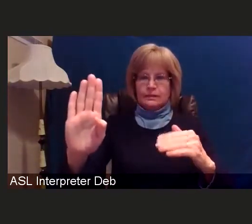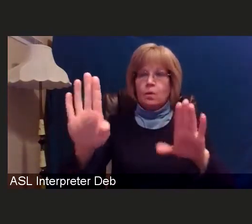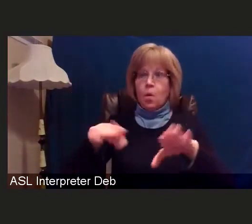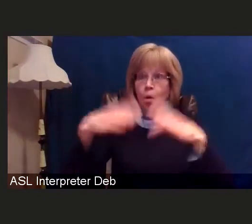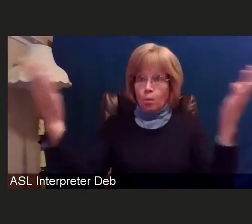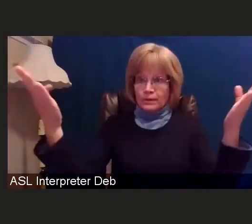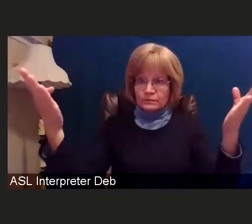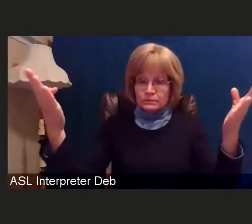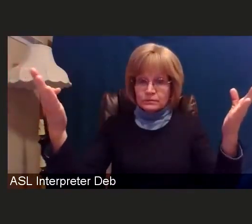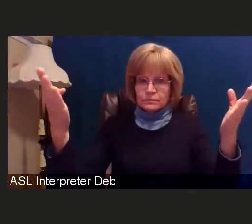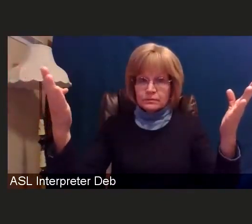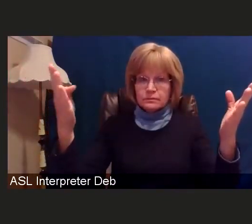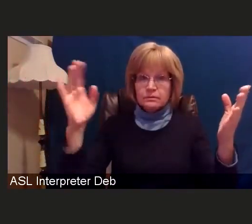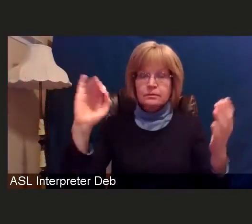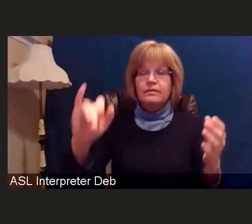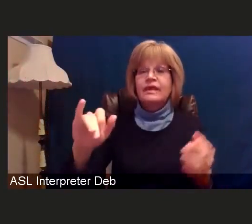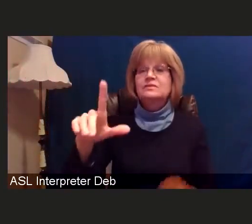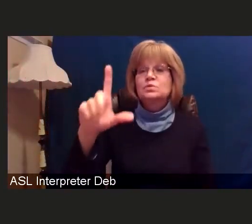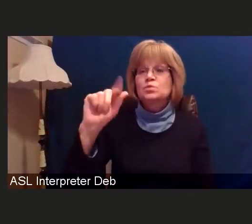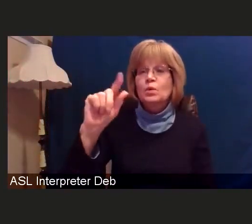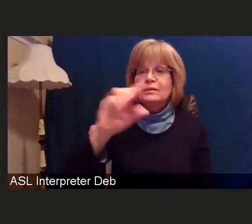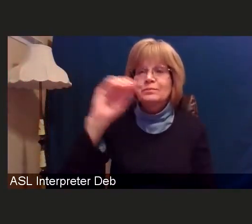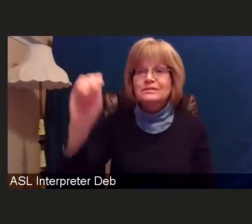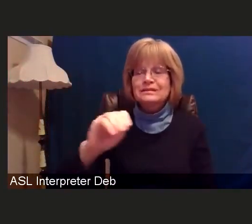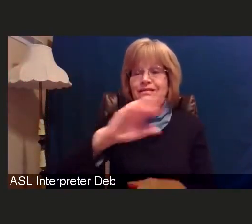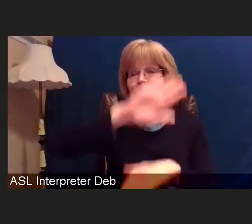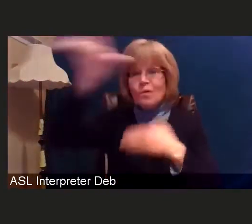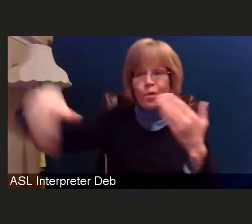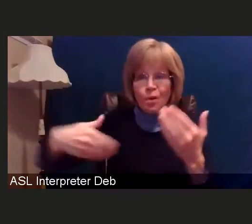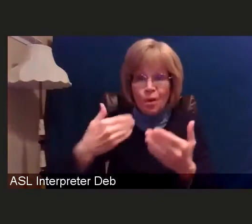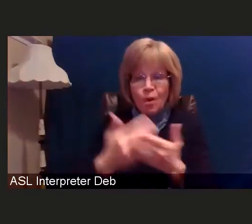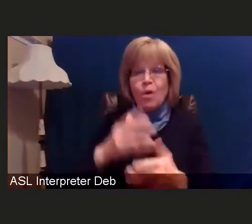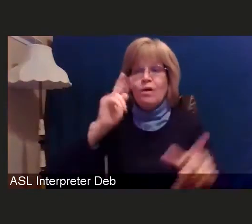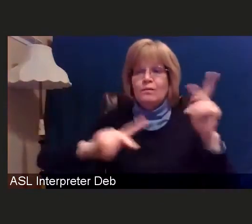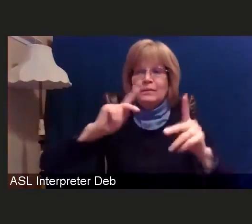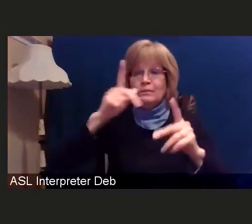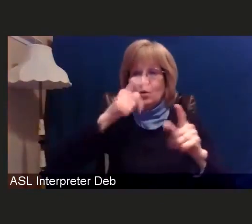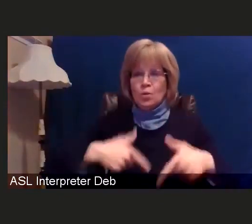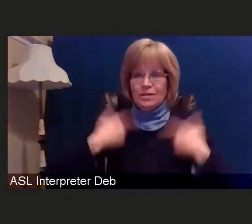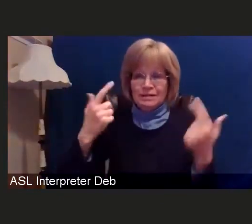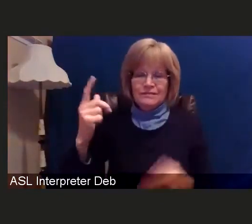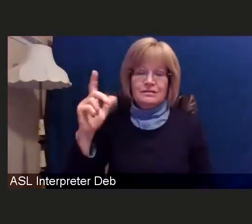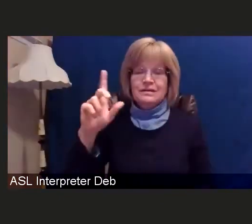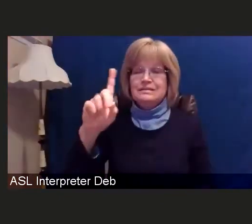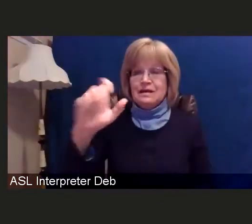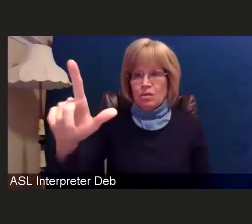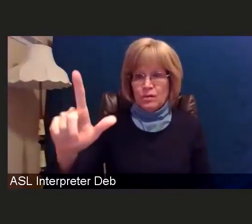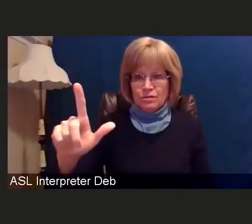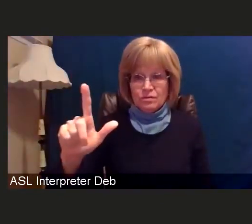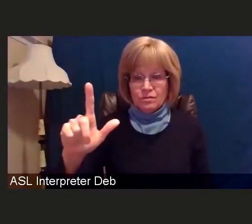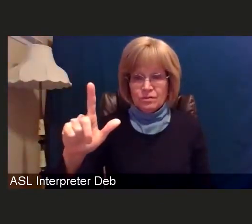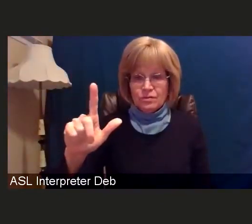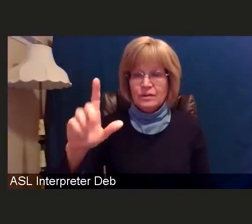20% of the entire population of the State of Delaware. Delaware has roughly a million people